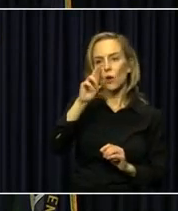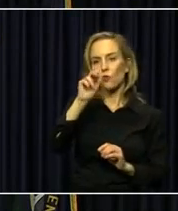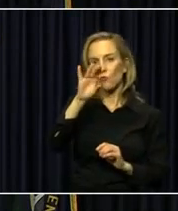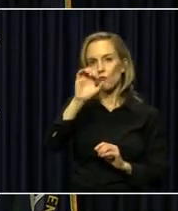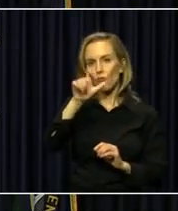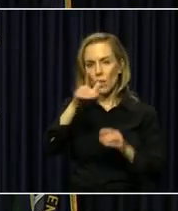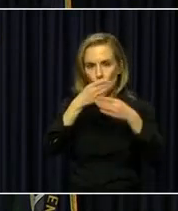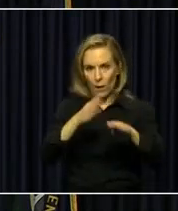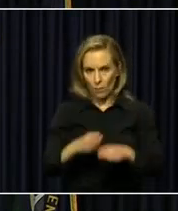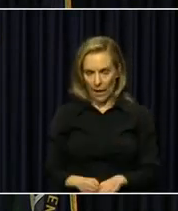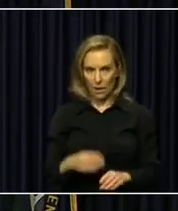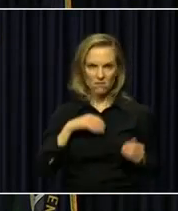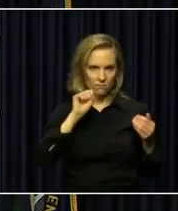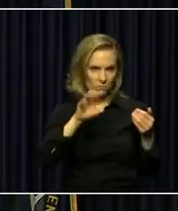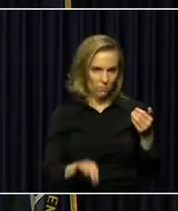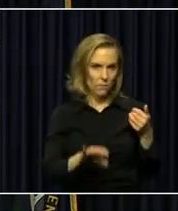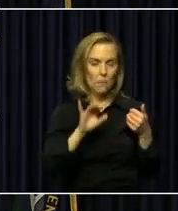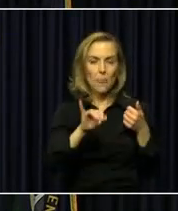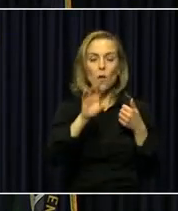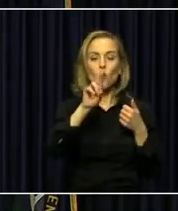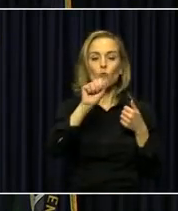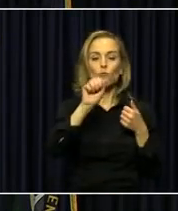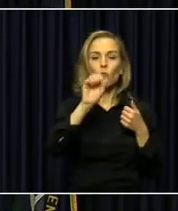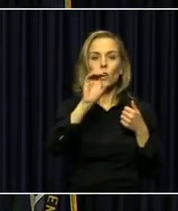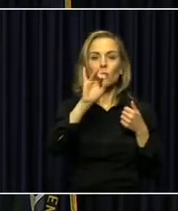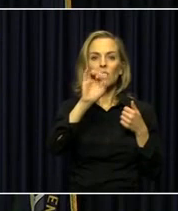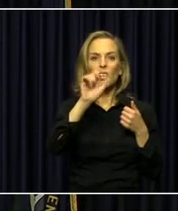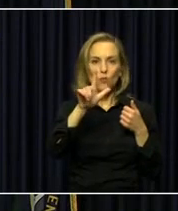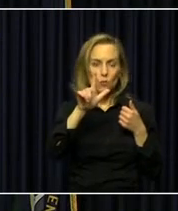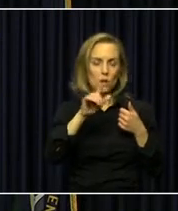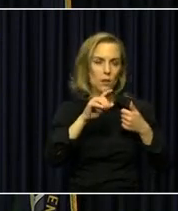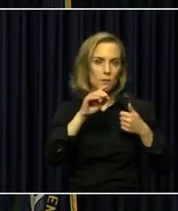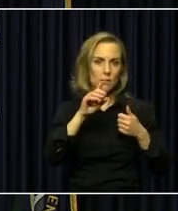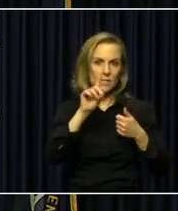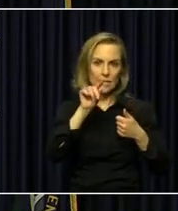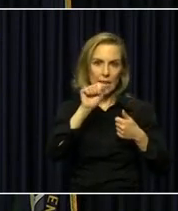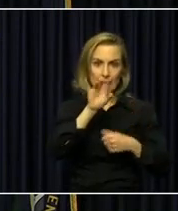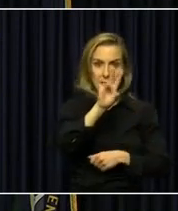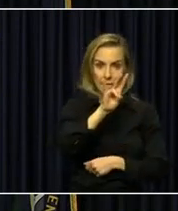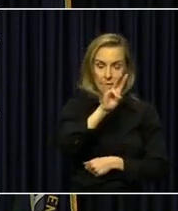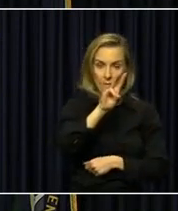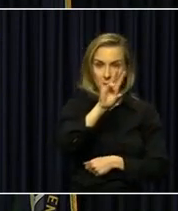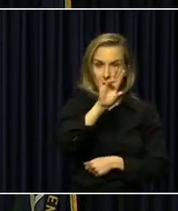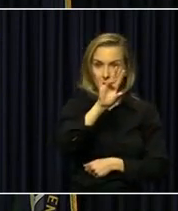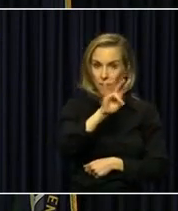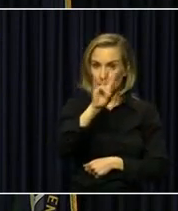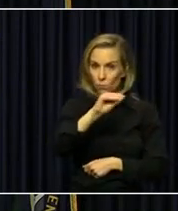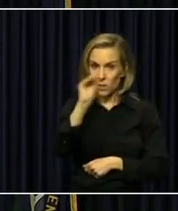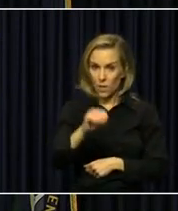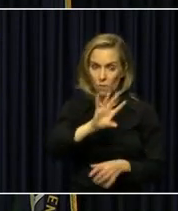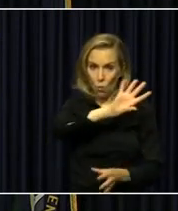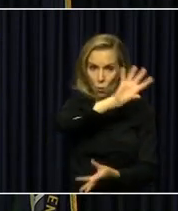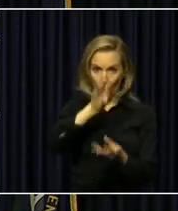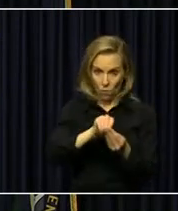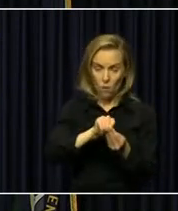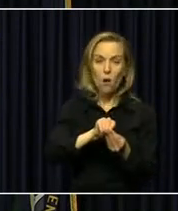TODAY. BUT IT'S SATURDAY SO I'M SURE